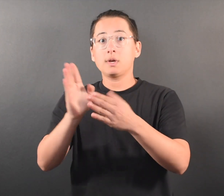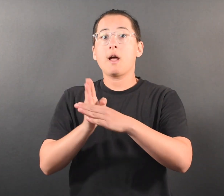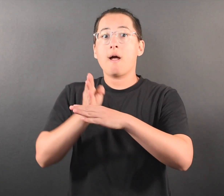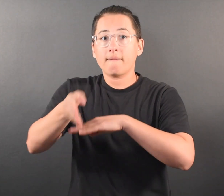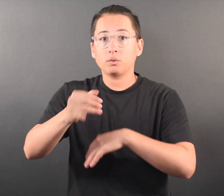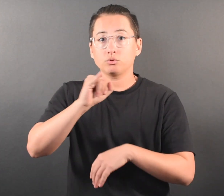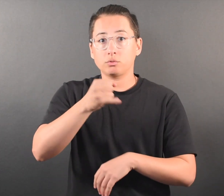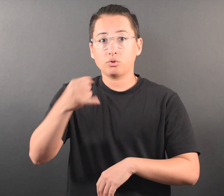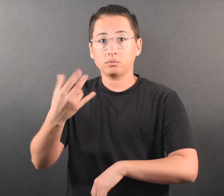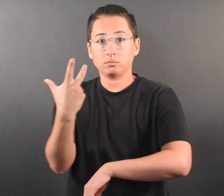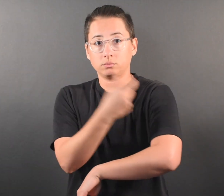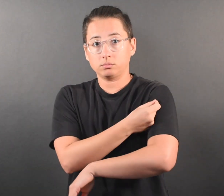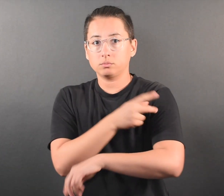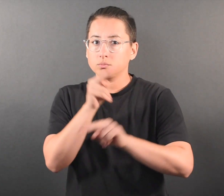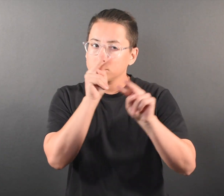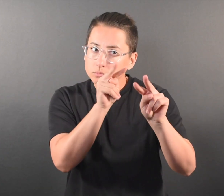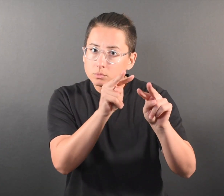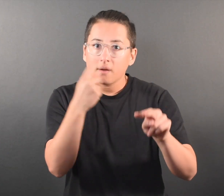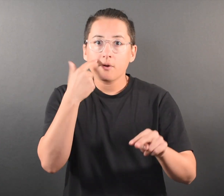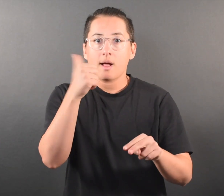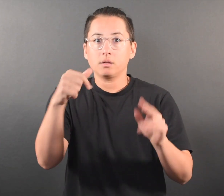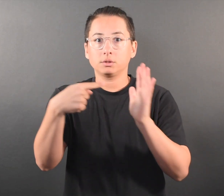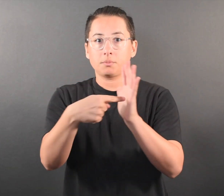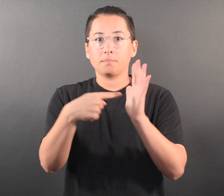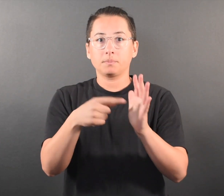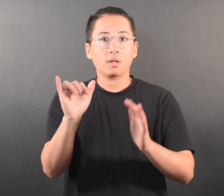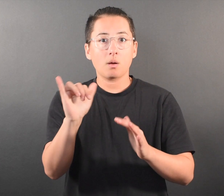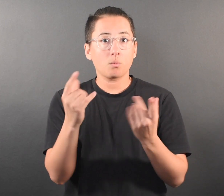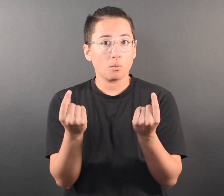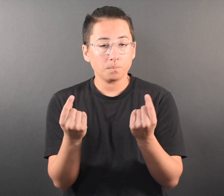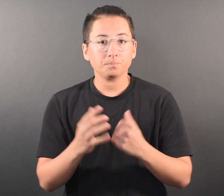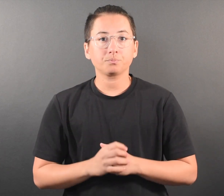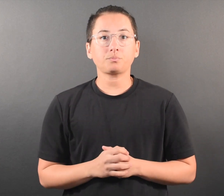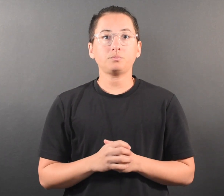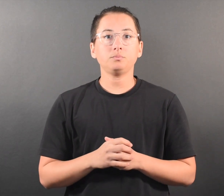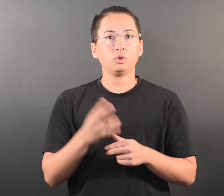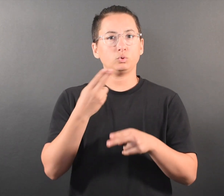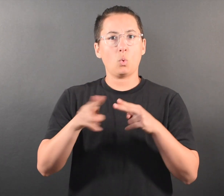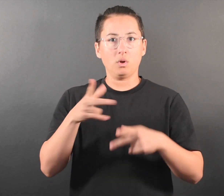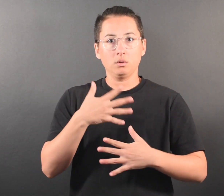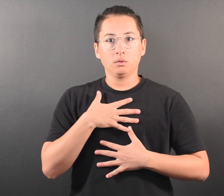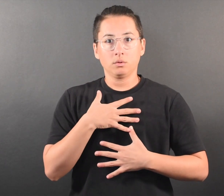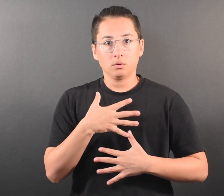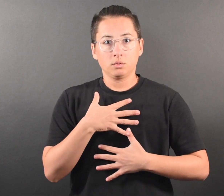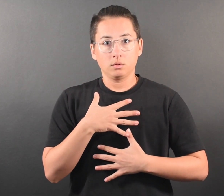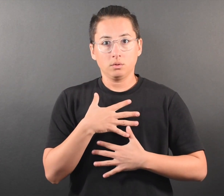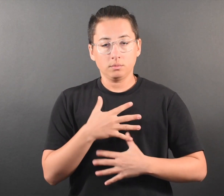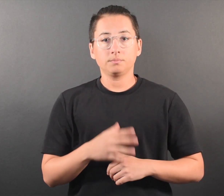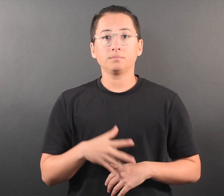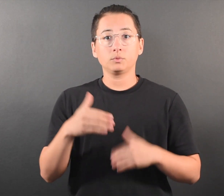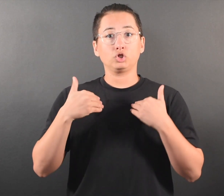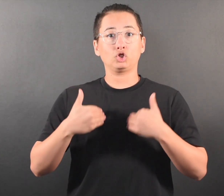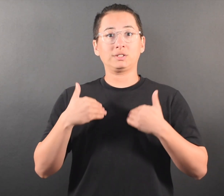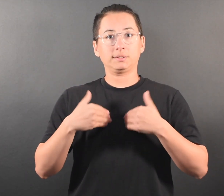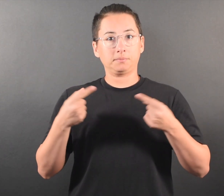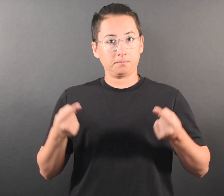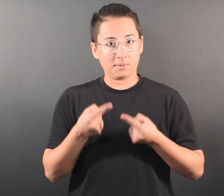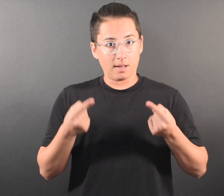For three weeks after receiving the Johnson & Johnson COVID-19 vaccine, be on the lookout for these symptoms: • Shortness of breath